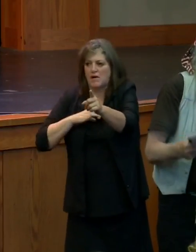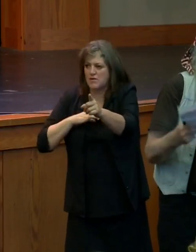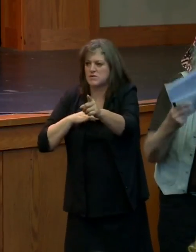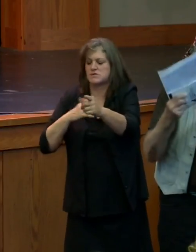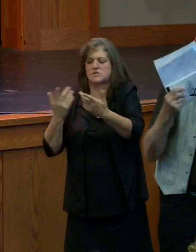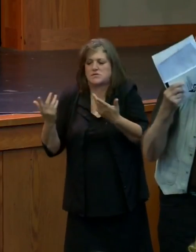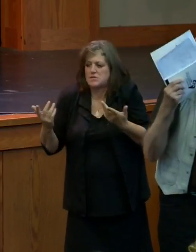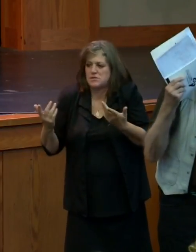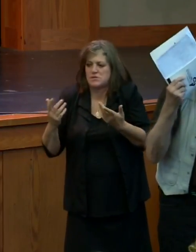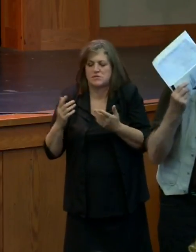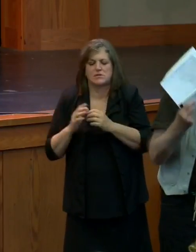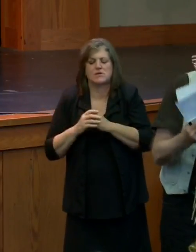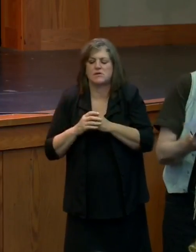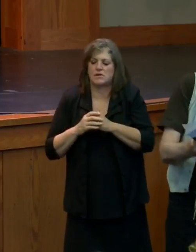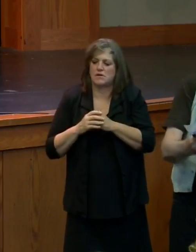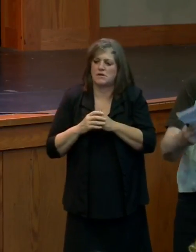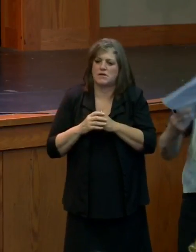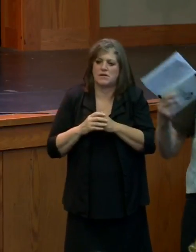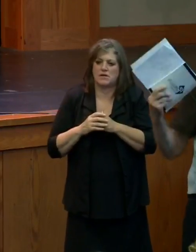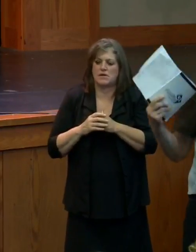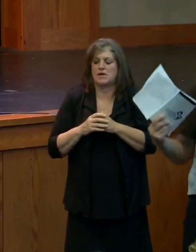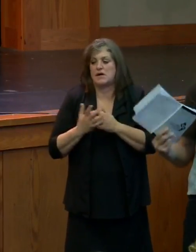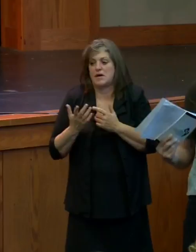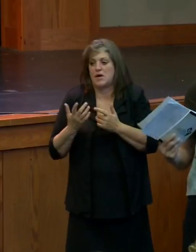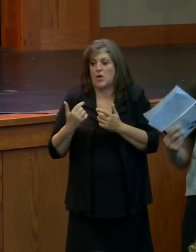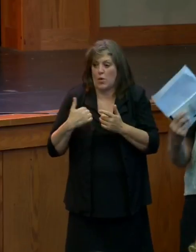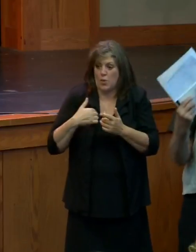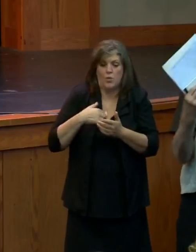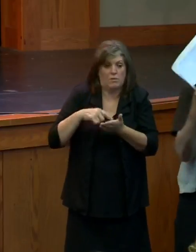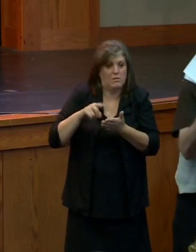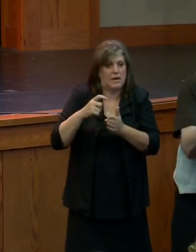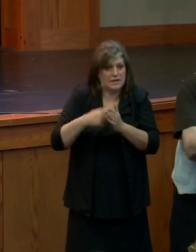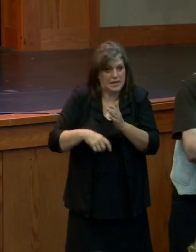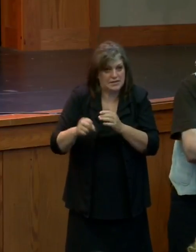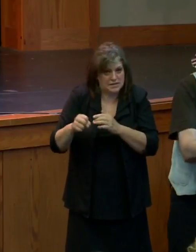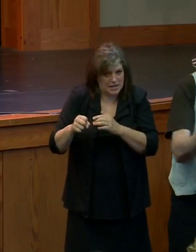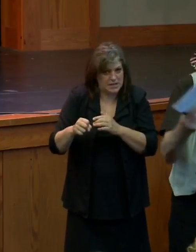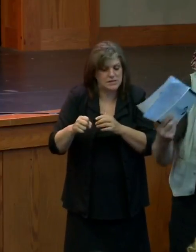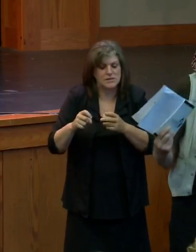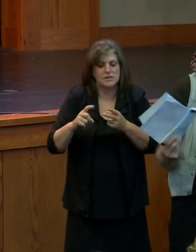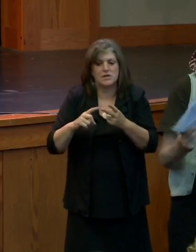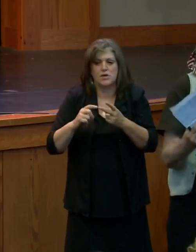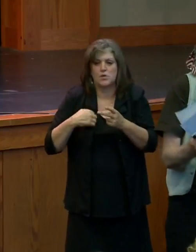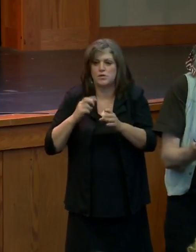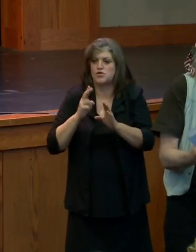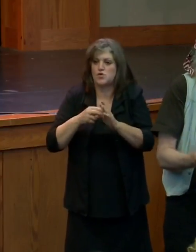AND IT IS NOT A MATTER OF WE PAY TAXES, JOIN THE MILITARY, ET